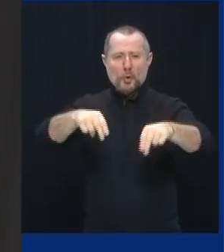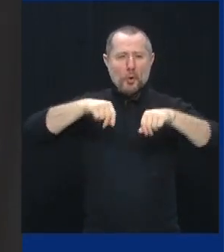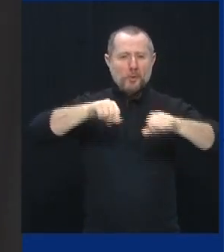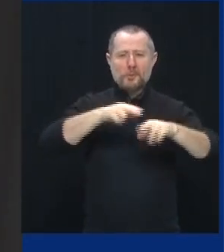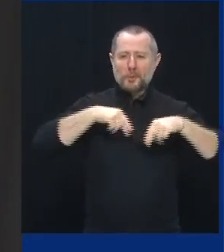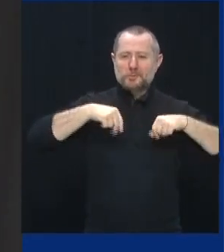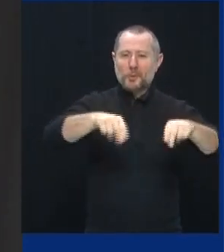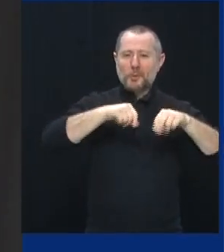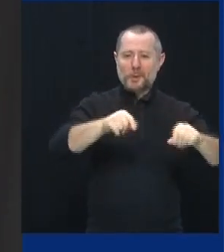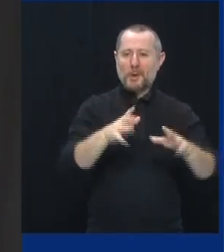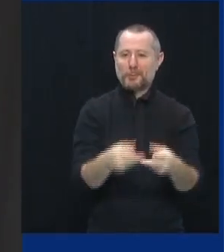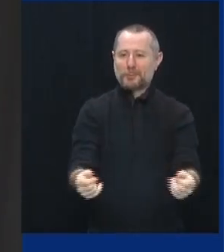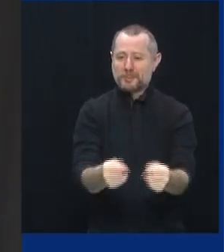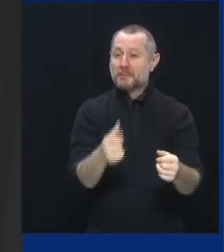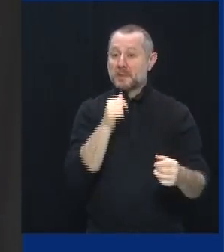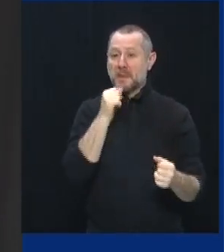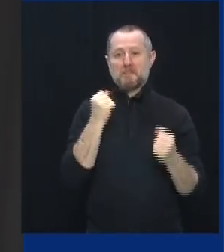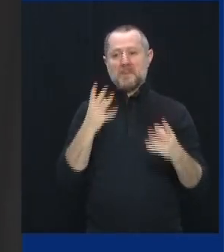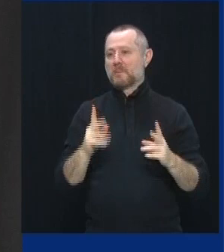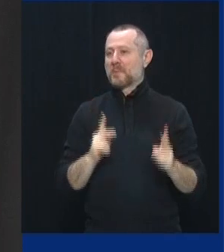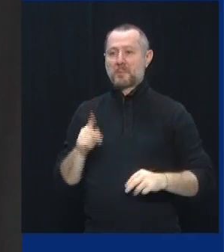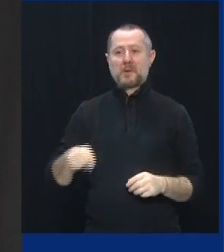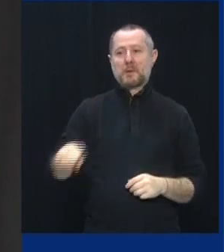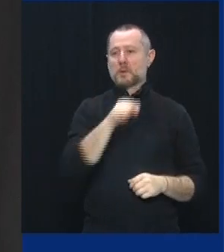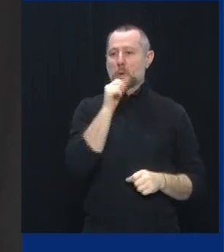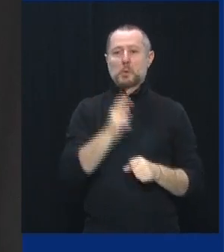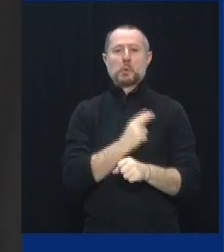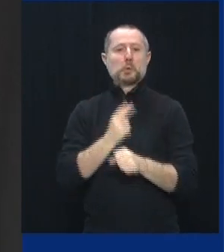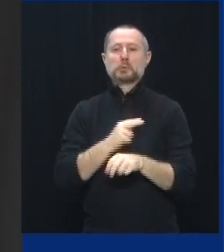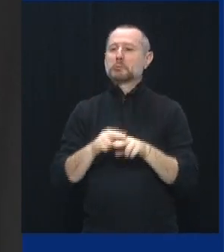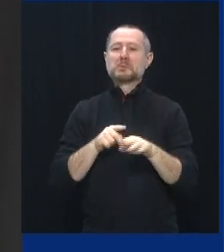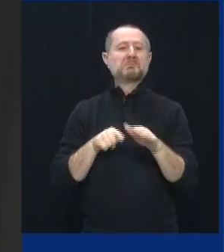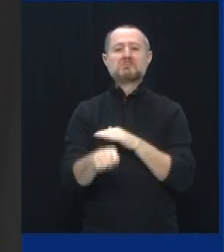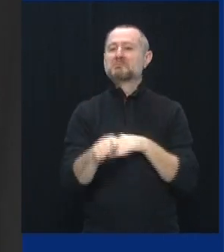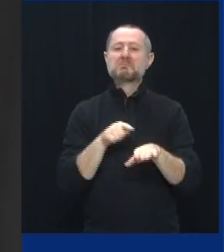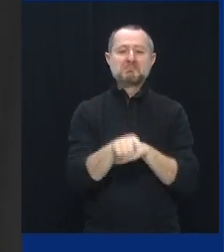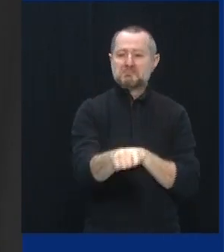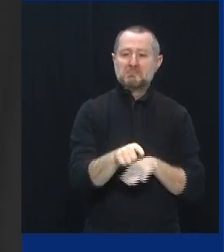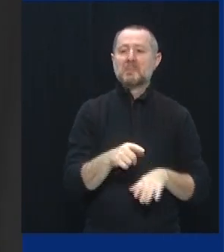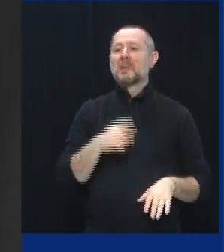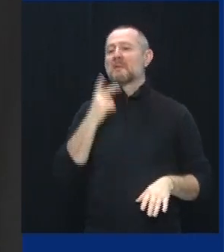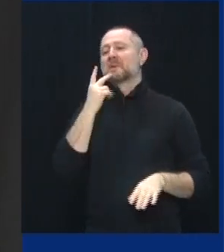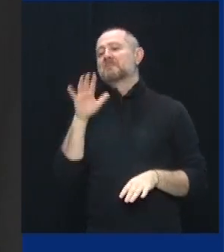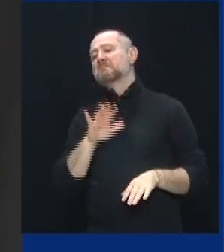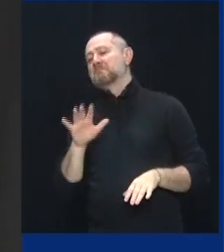AND EVERY DECISION THAT WAS MADE WAS TAKEN WITH THAT IN MIND. RIDERSHIP, GOVERNOR, WAS LIGHT